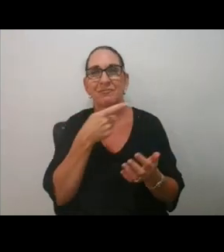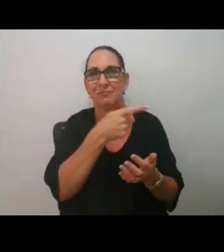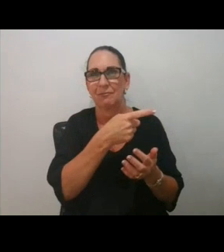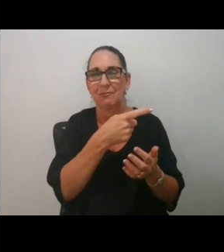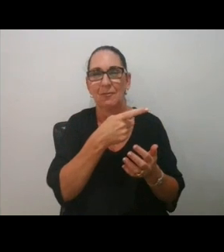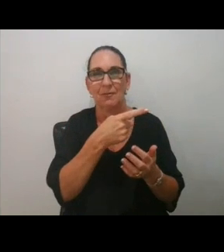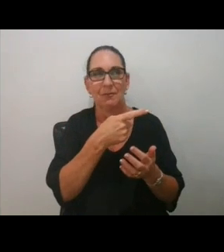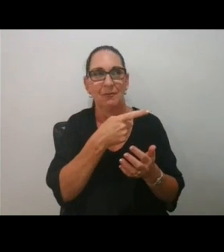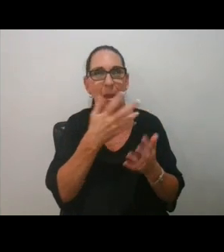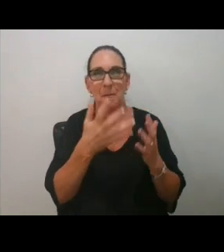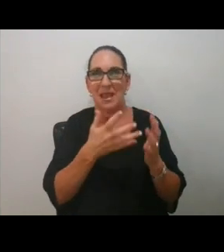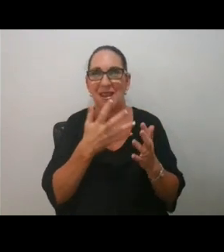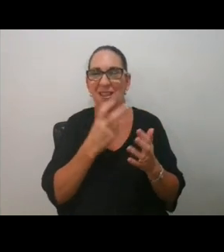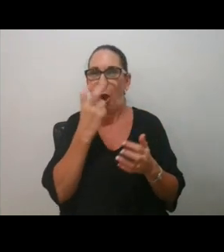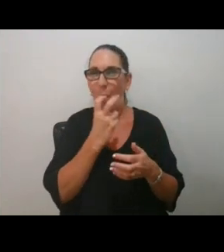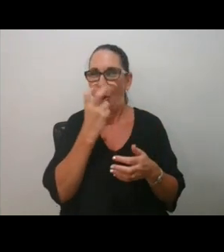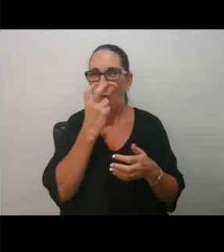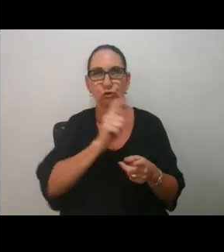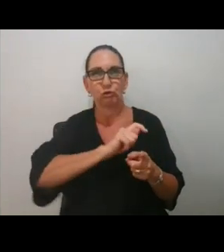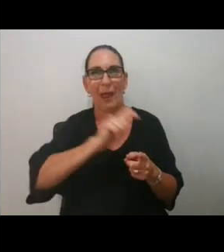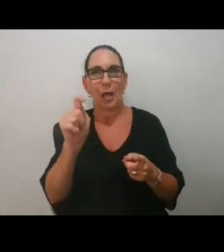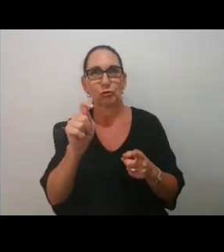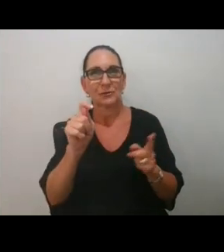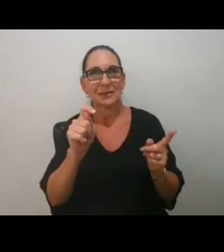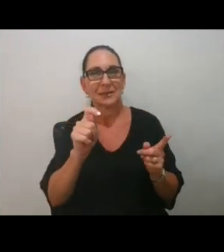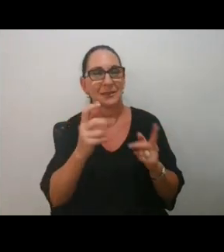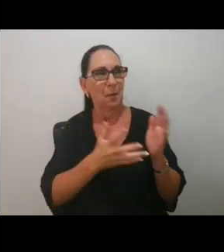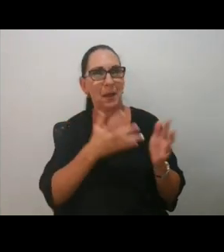program but their first court dates are after they start so we can join all those sorts of